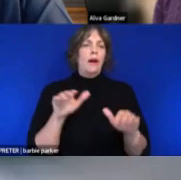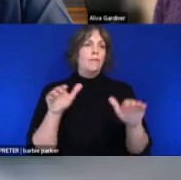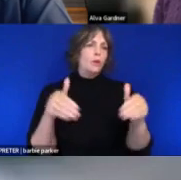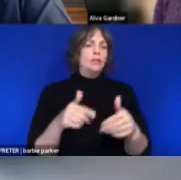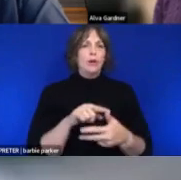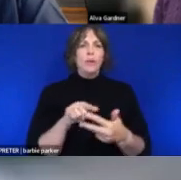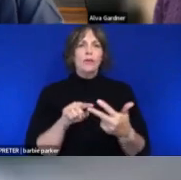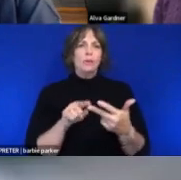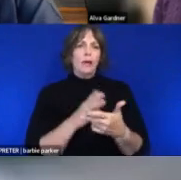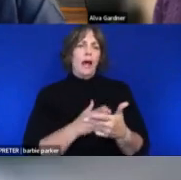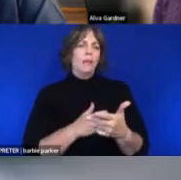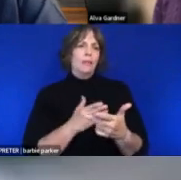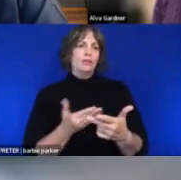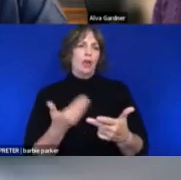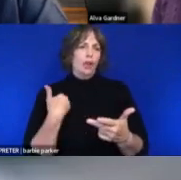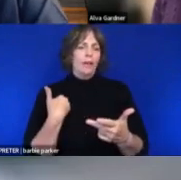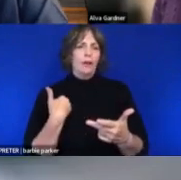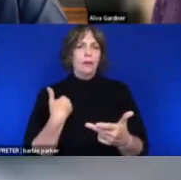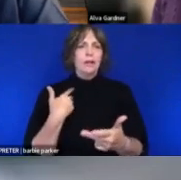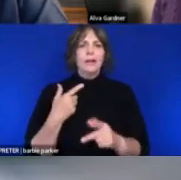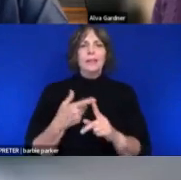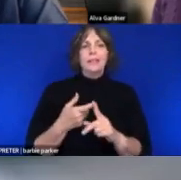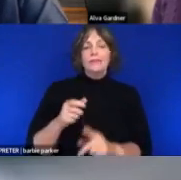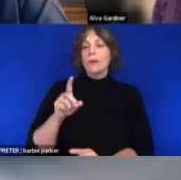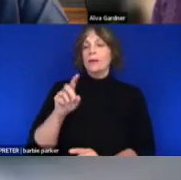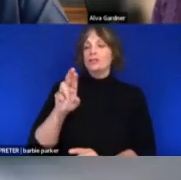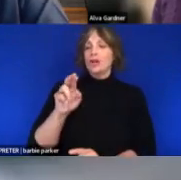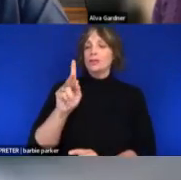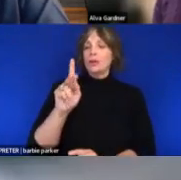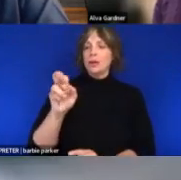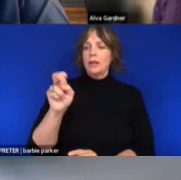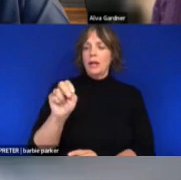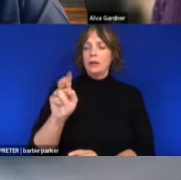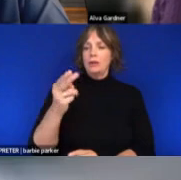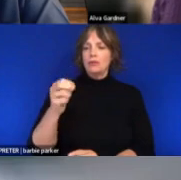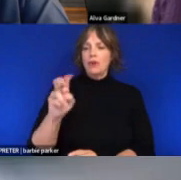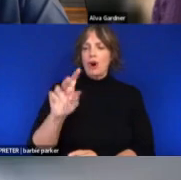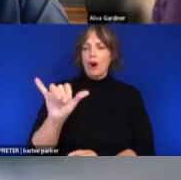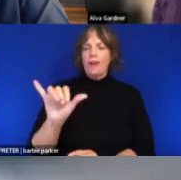That comes, this comes from the work of Dr. Karyn Harvey, a psychologist who's very focused